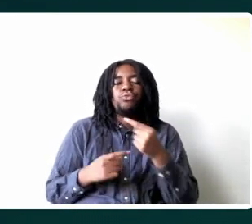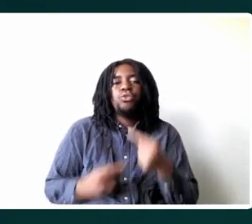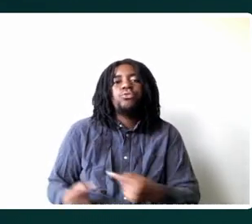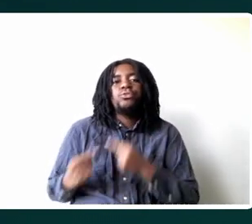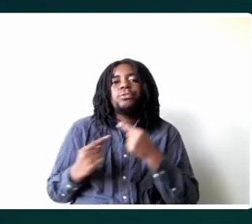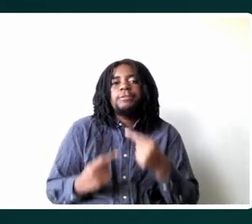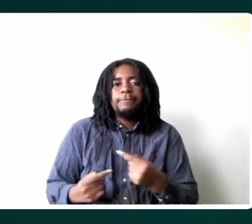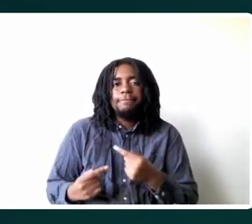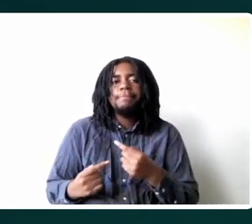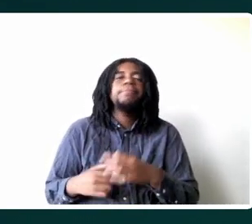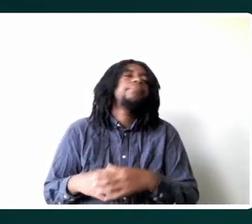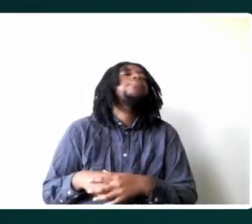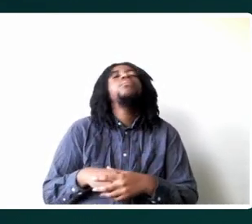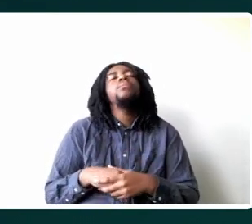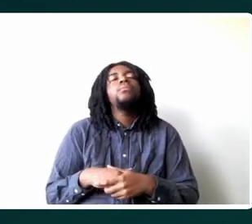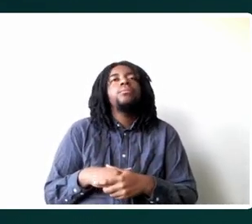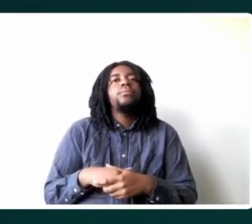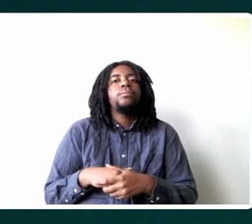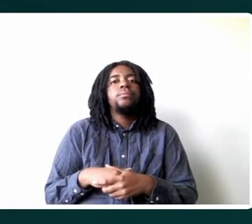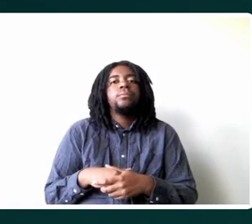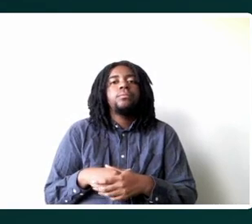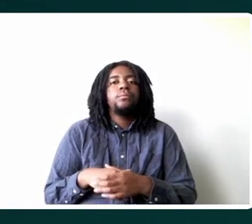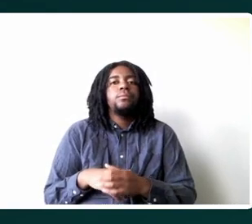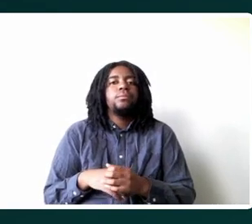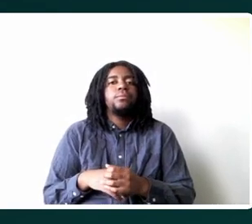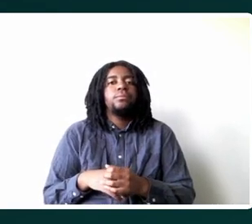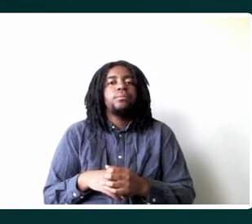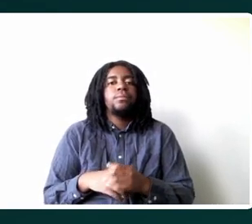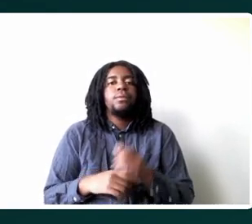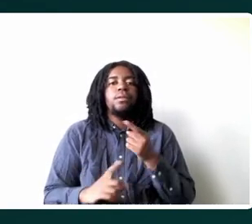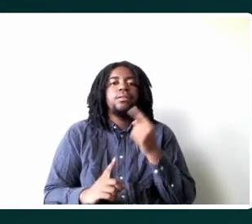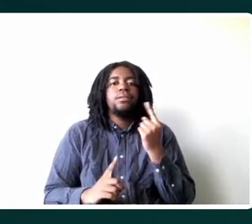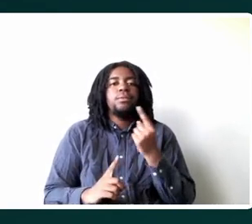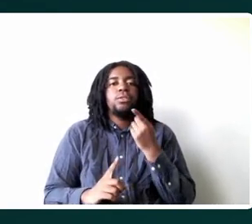you know, this was something that she herself, you know, drawing on the model of one of her mentors,